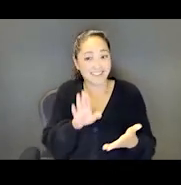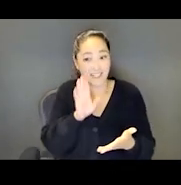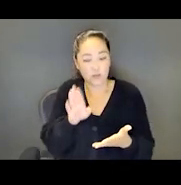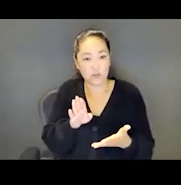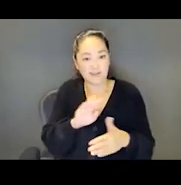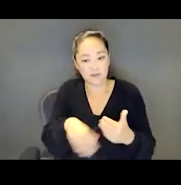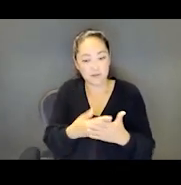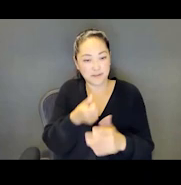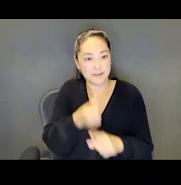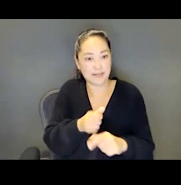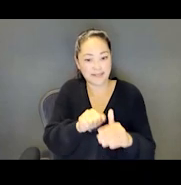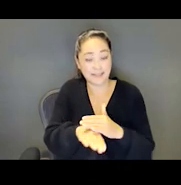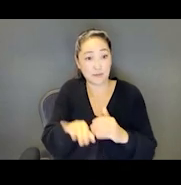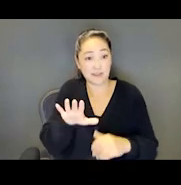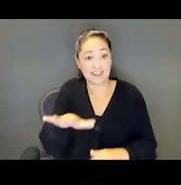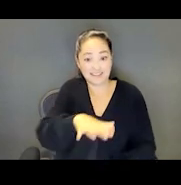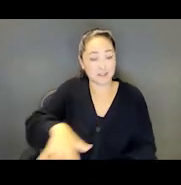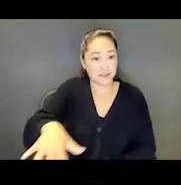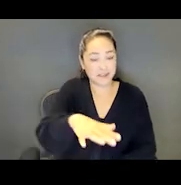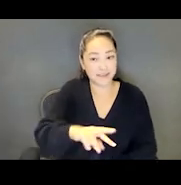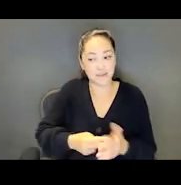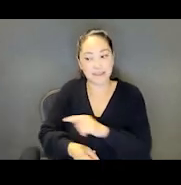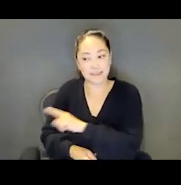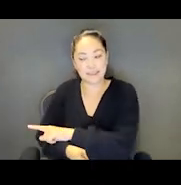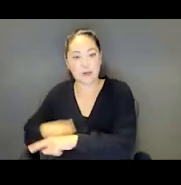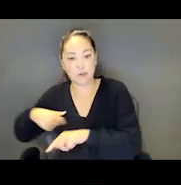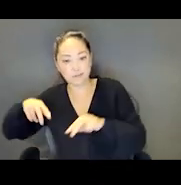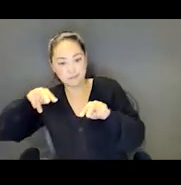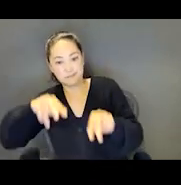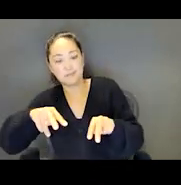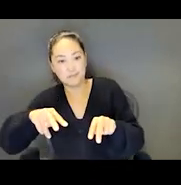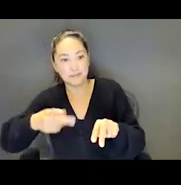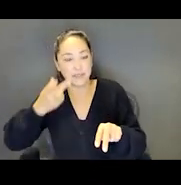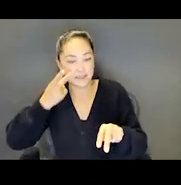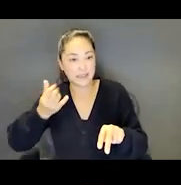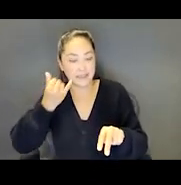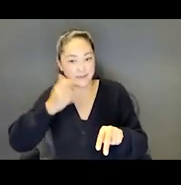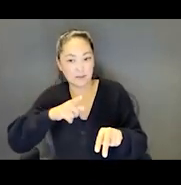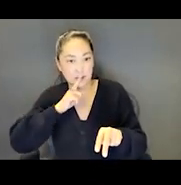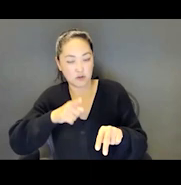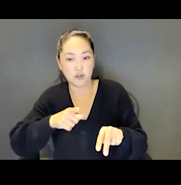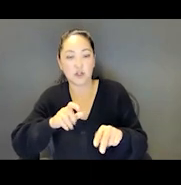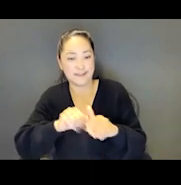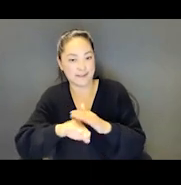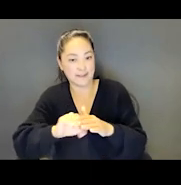Is being put together, that person keeps an eye. Out to make sure that they don't forget the accessibility in the project.